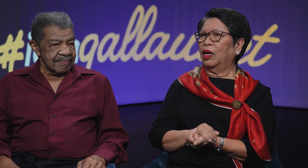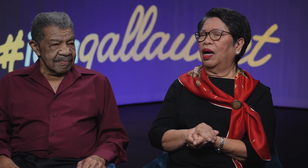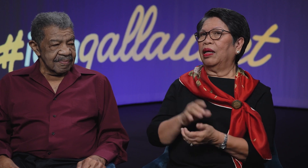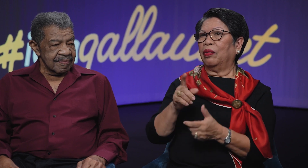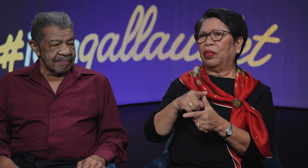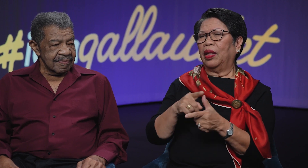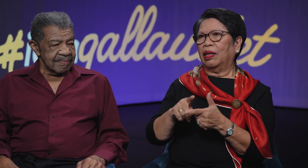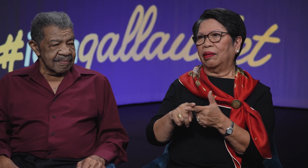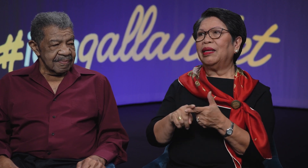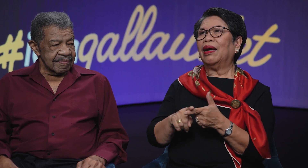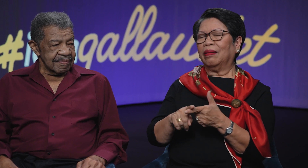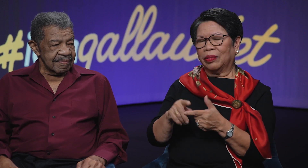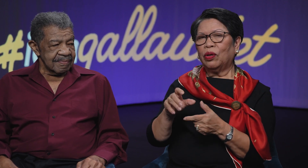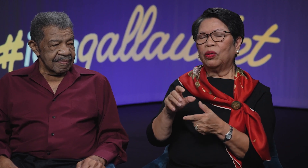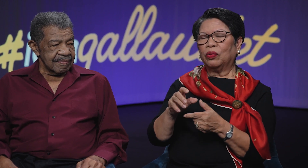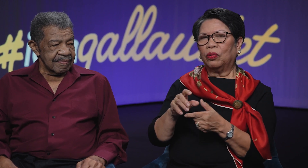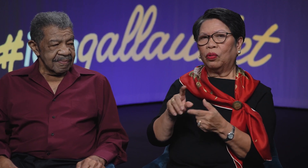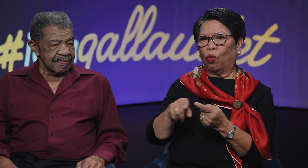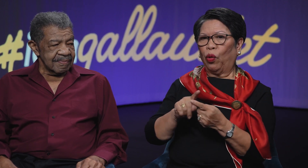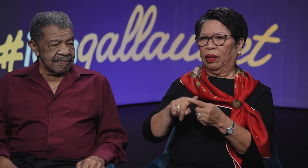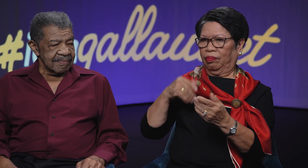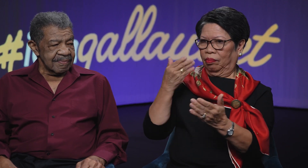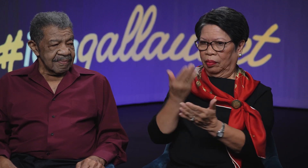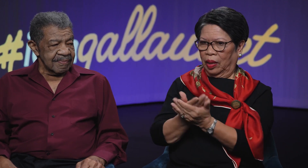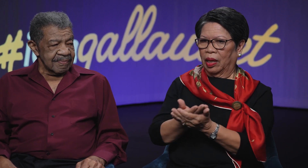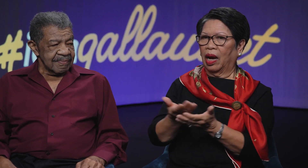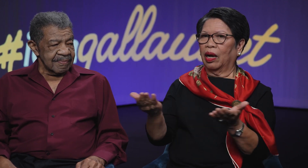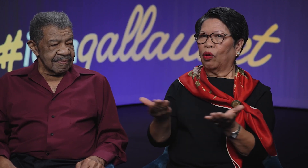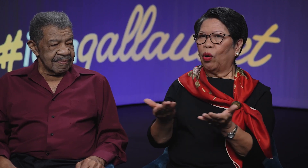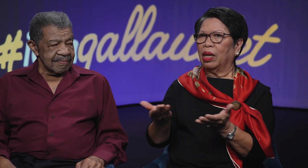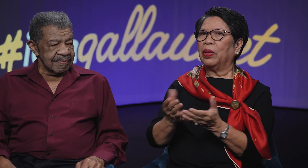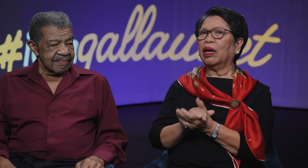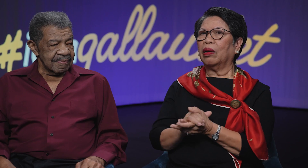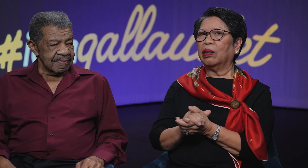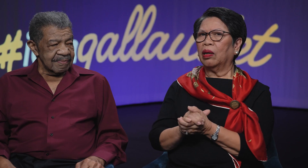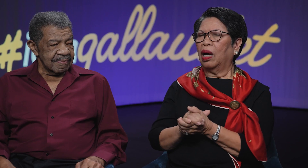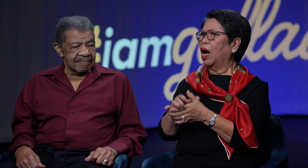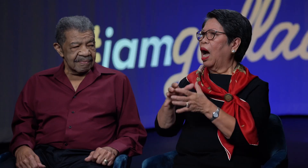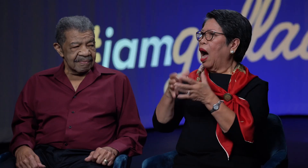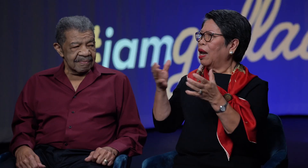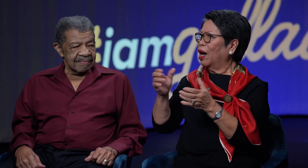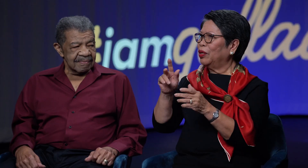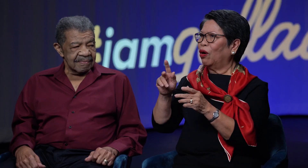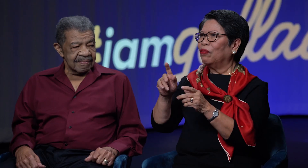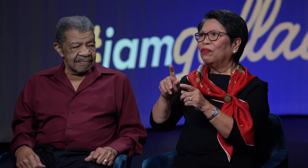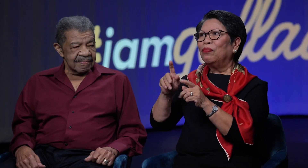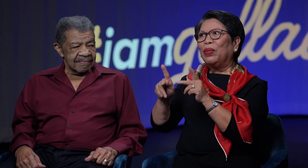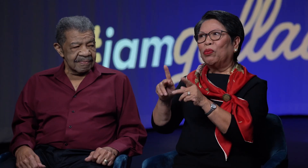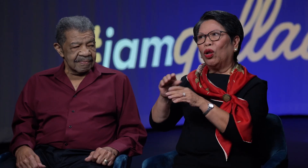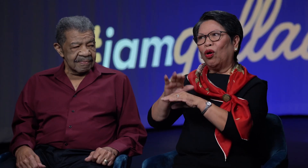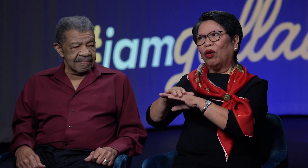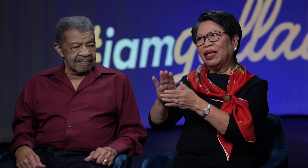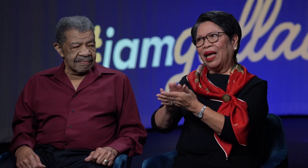Then, when I arrived, a lot of people on campus